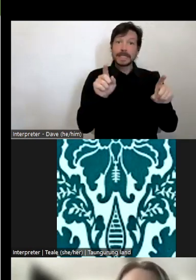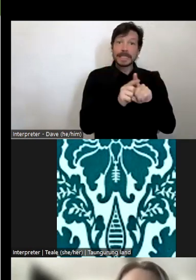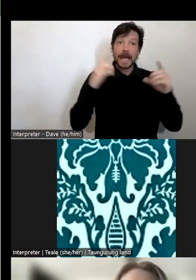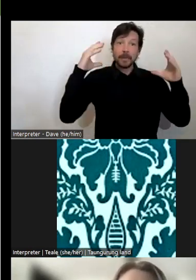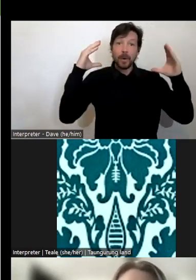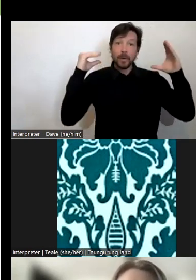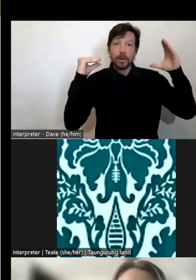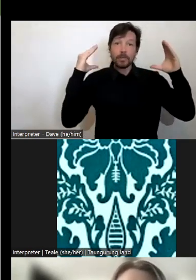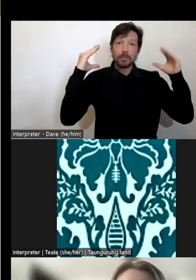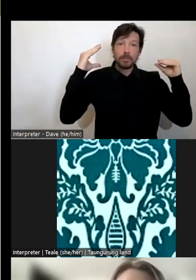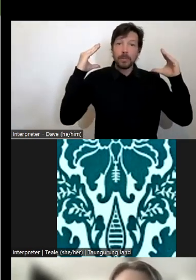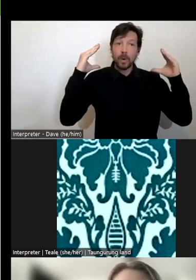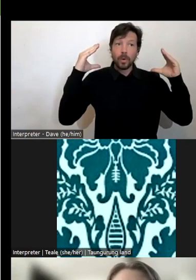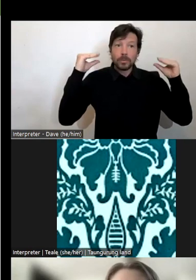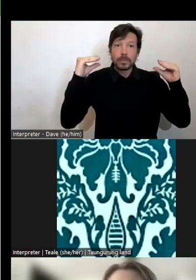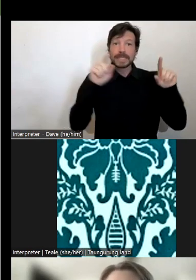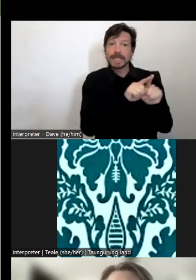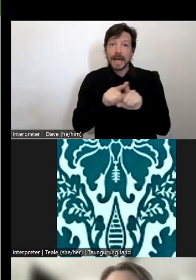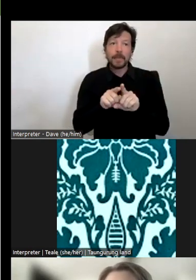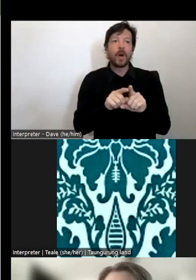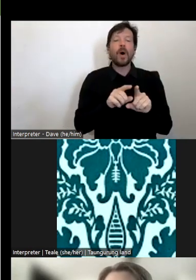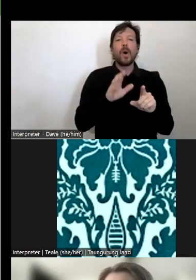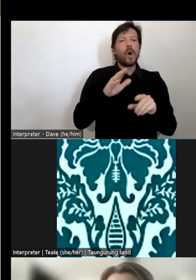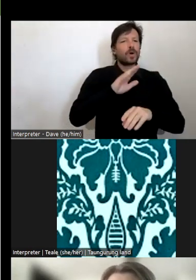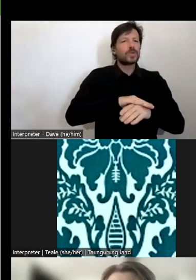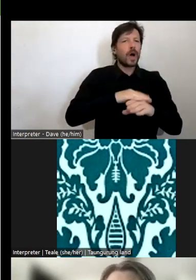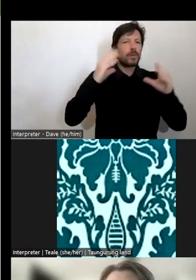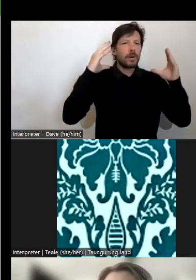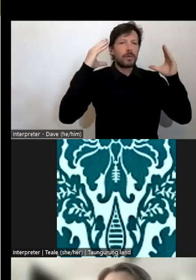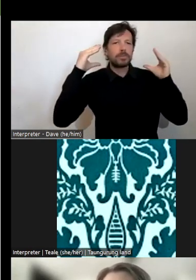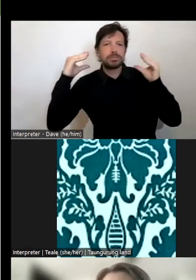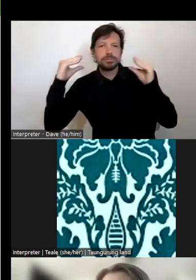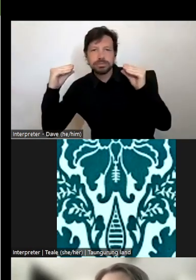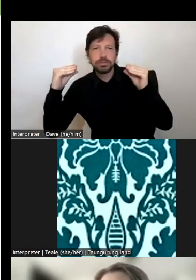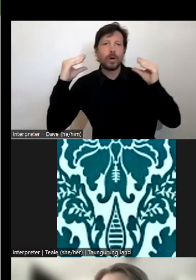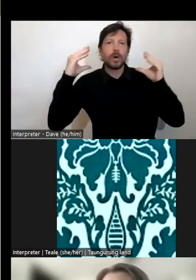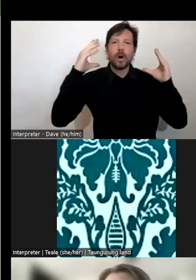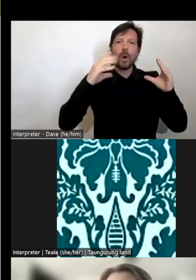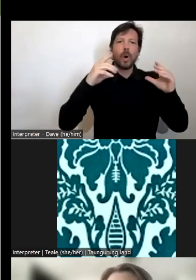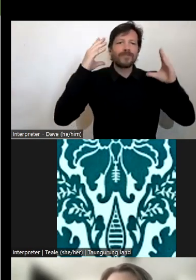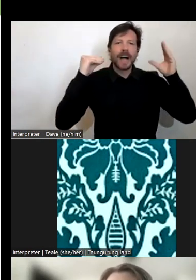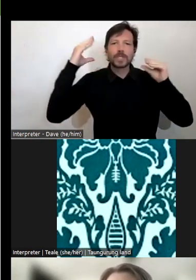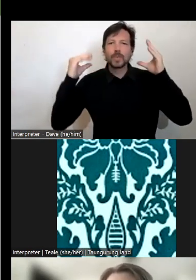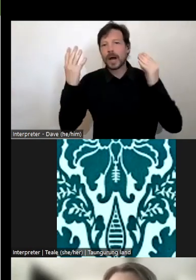Was it stable over time, or fluctuating, or progressive? And what was the shape of the audiogram?